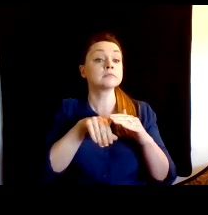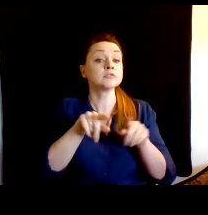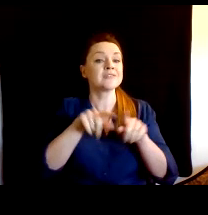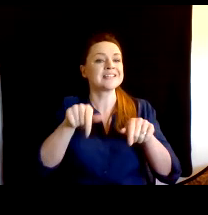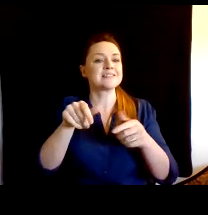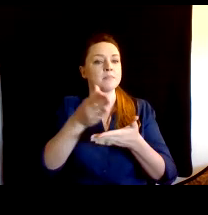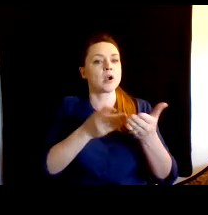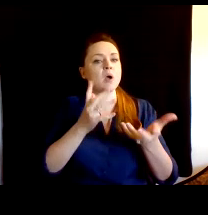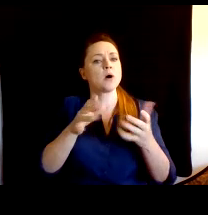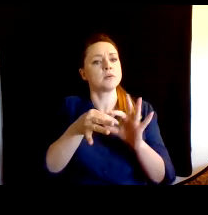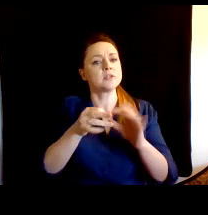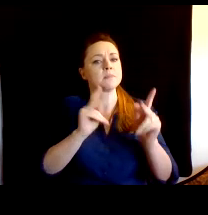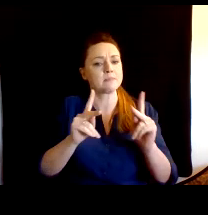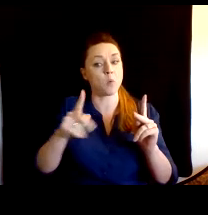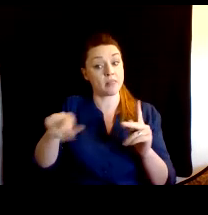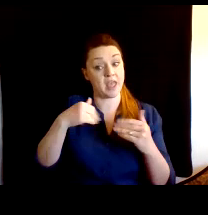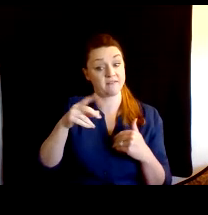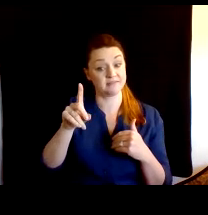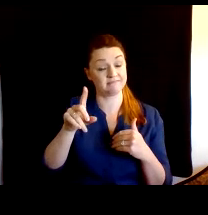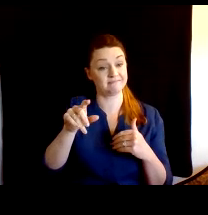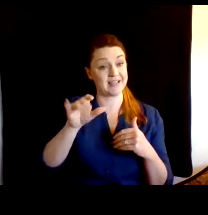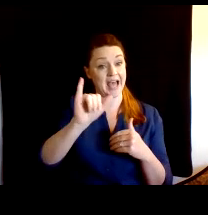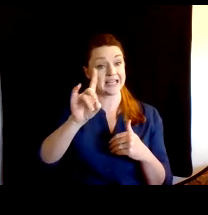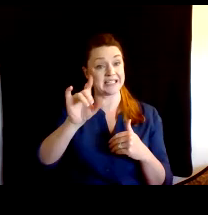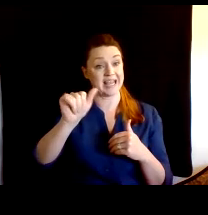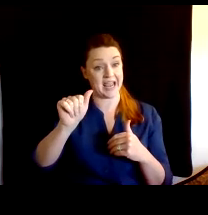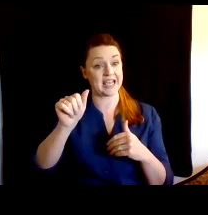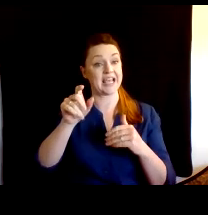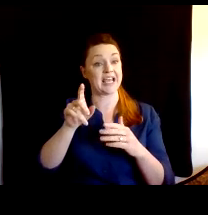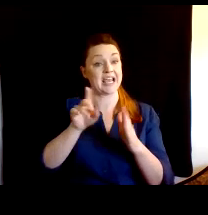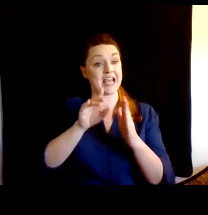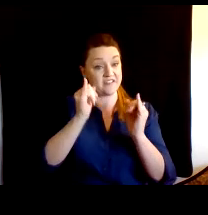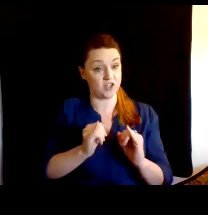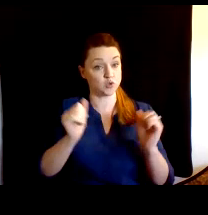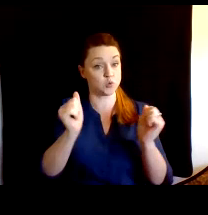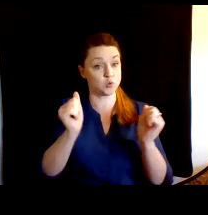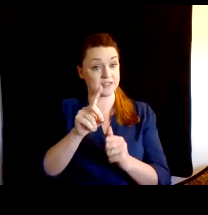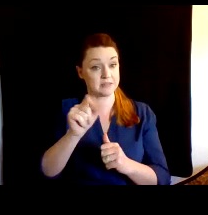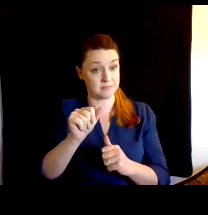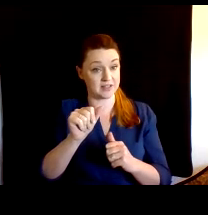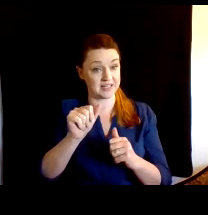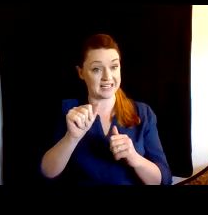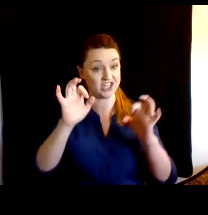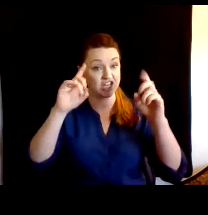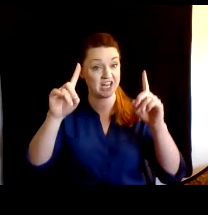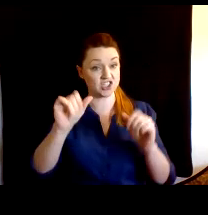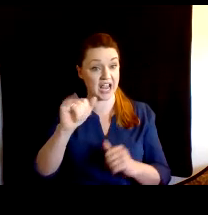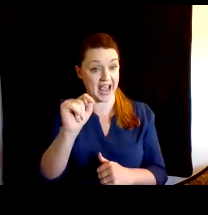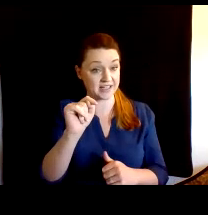the Individuals with Disabilities Education Act, IDEA, because sometimes it's really left out of conversations around disasters and emergencies.